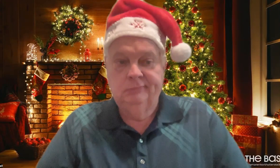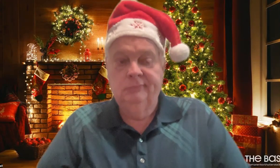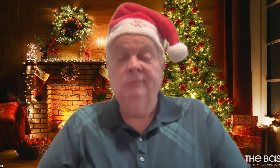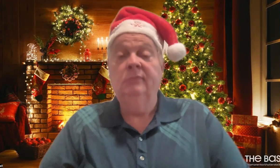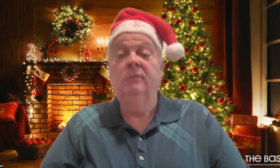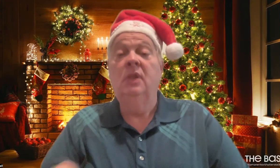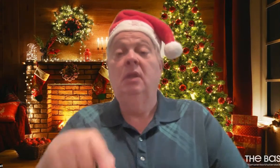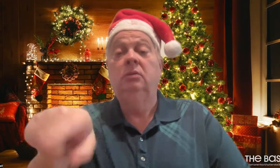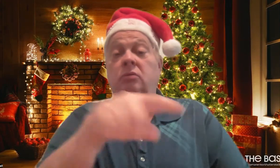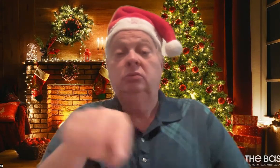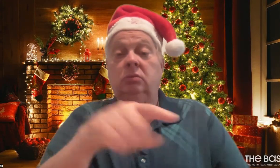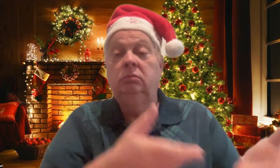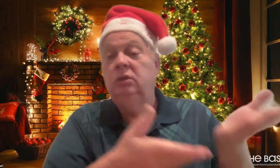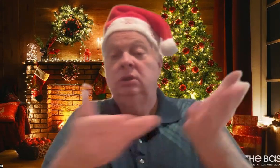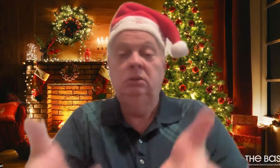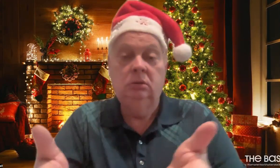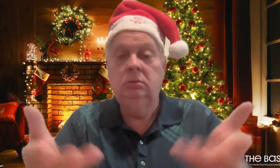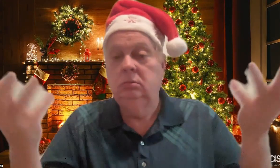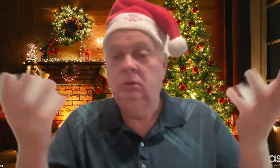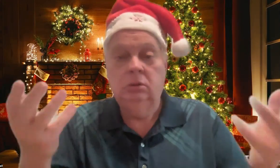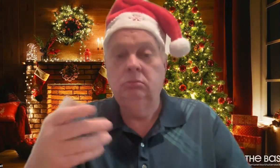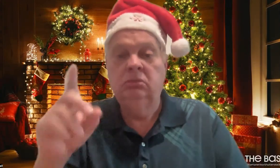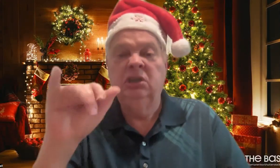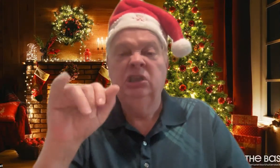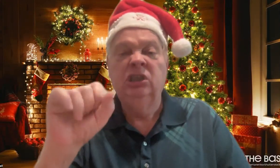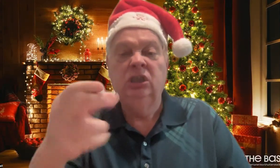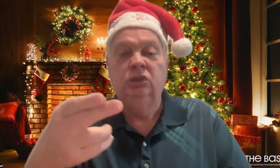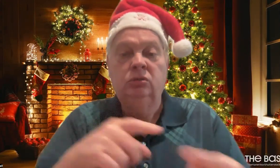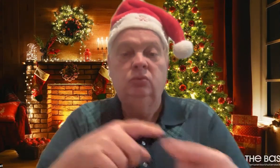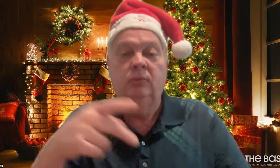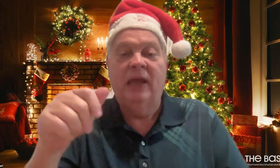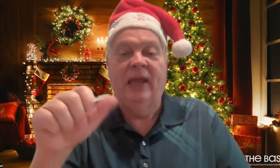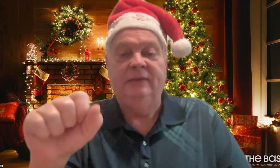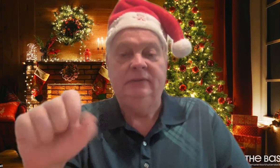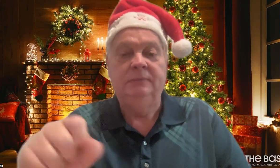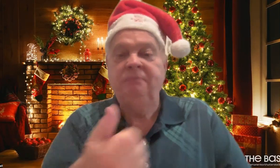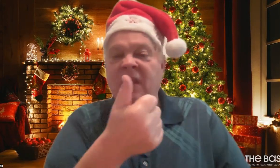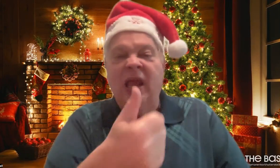You all can bring a dish to pass too.